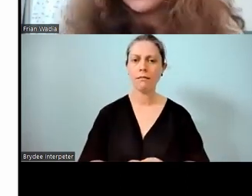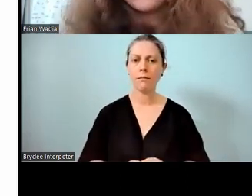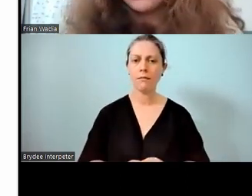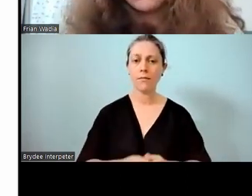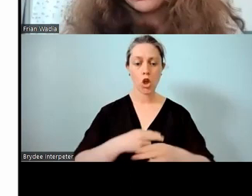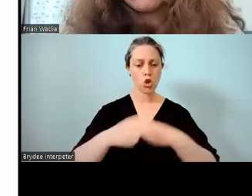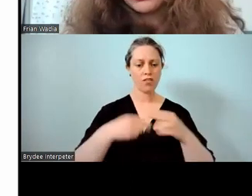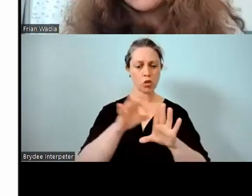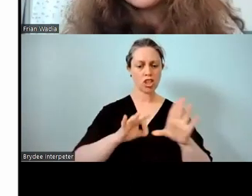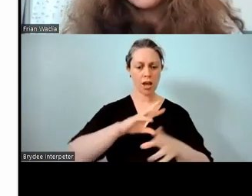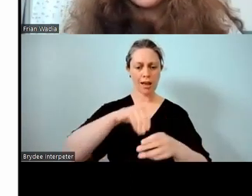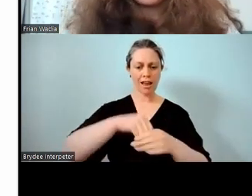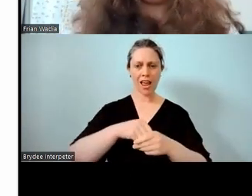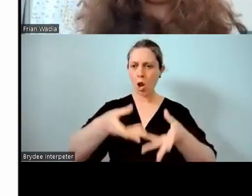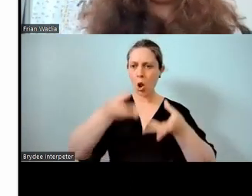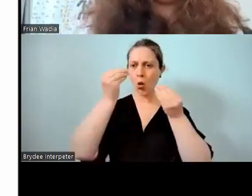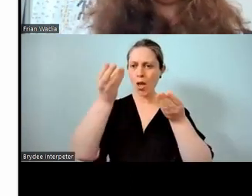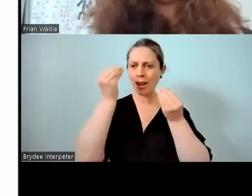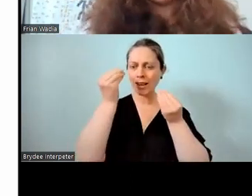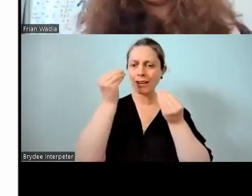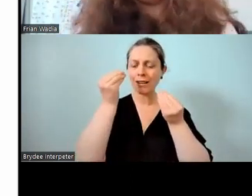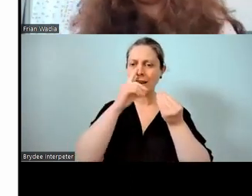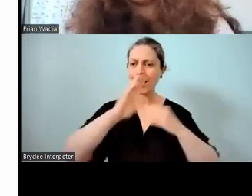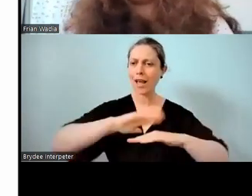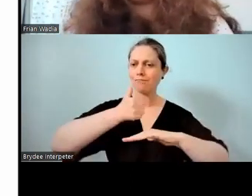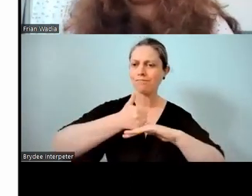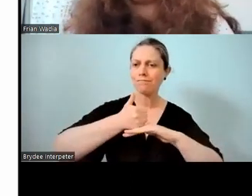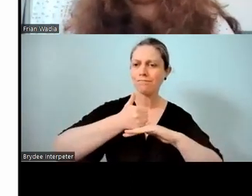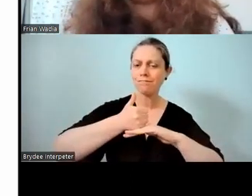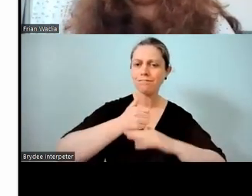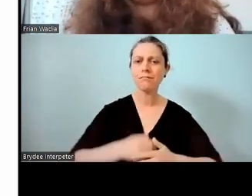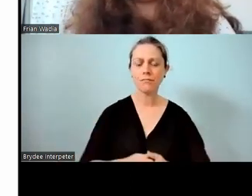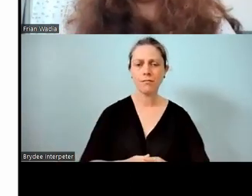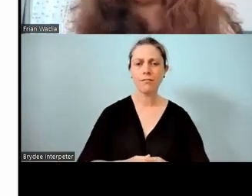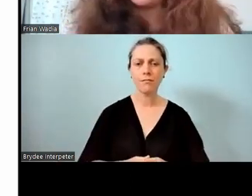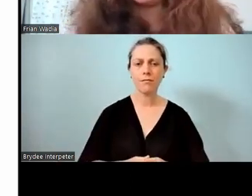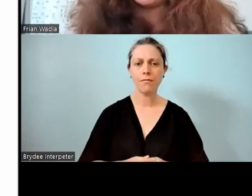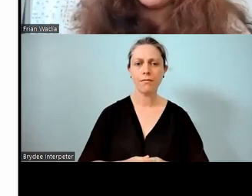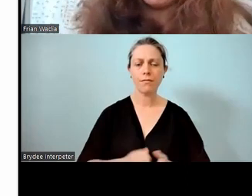that you can put in place, and making sure that everything is accessible